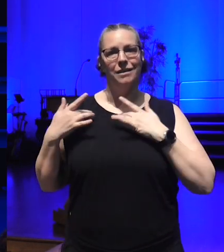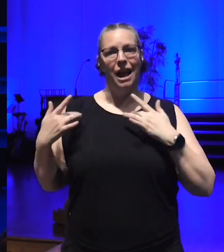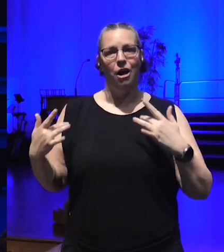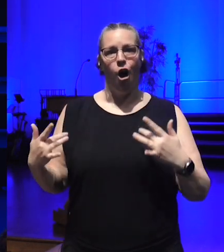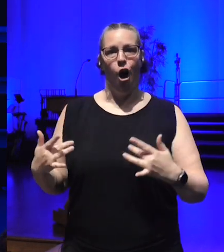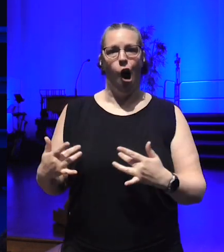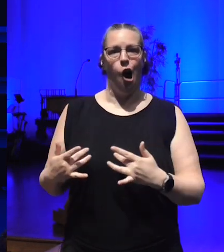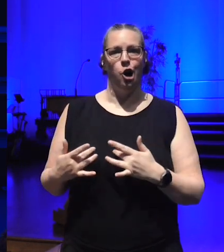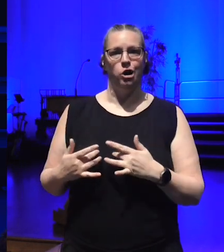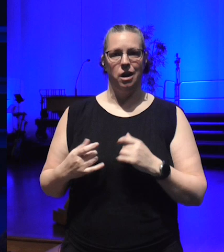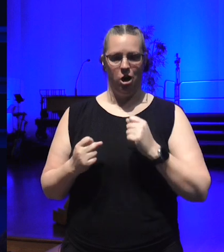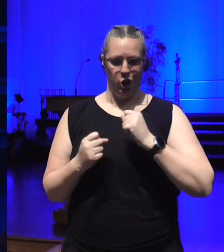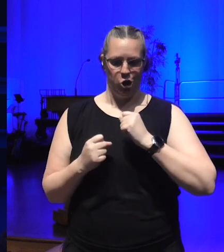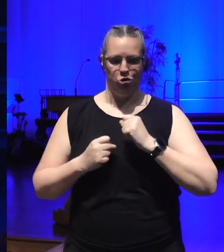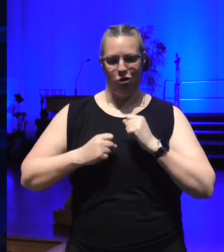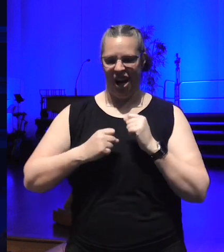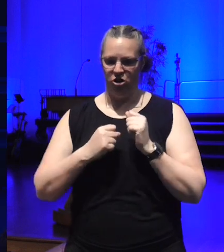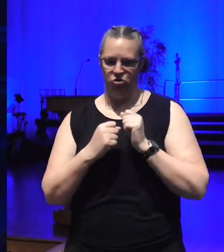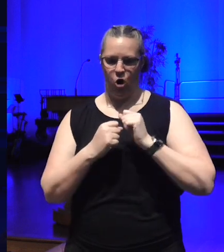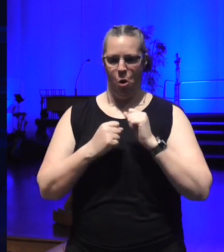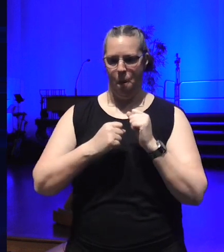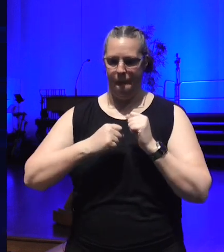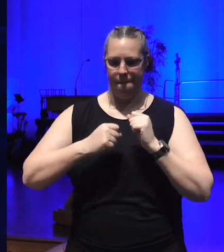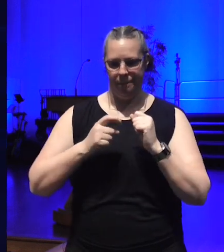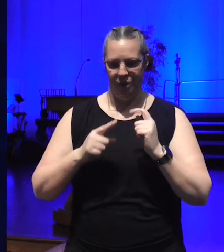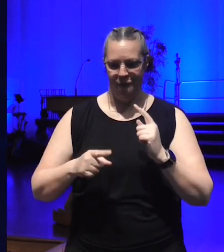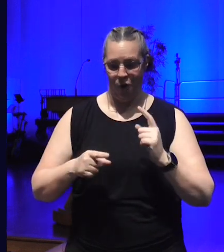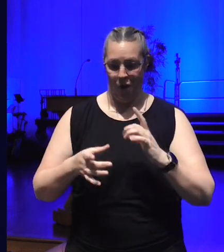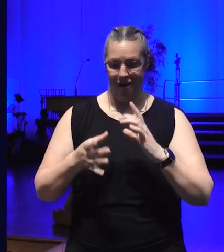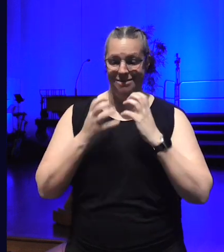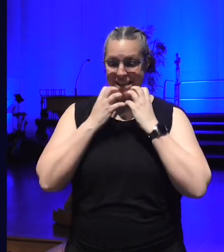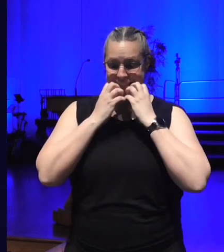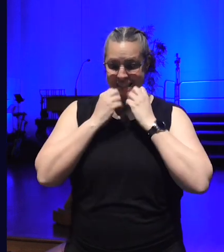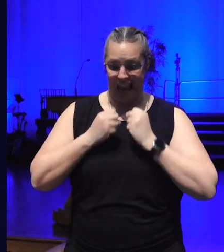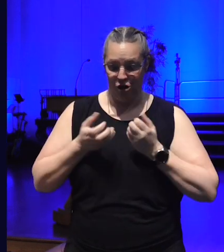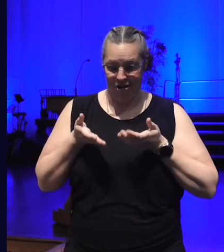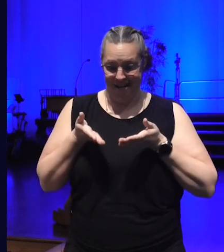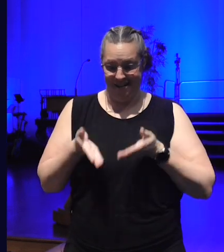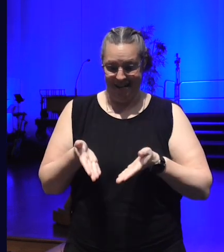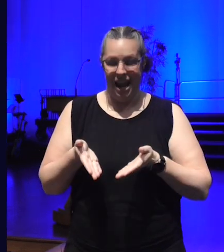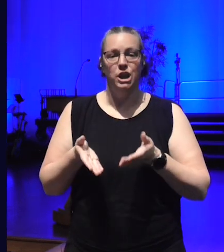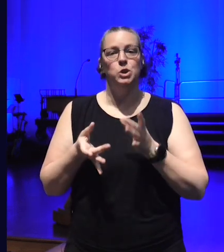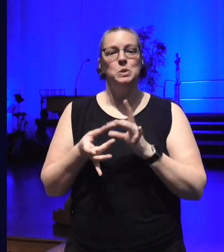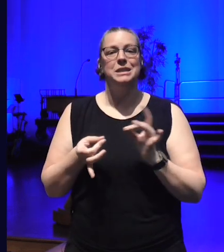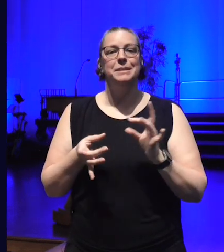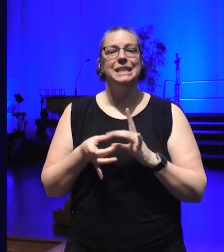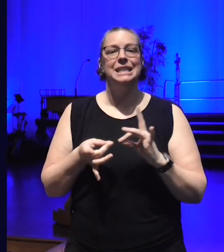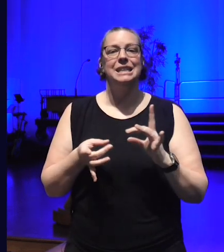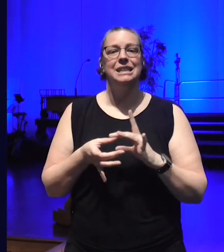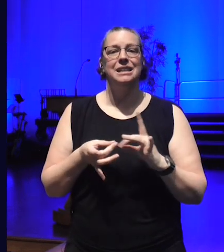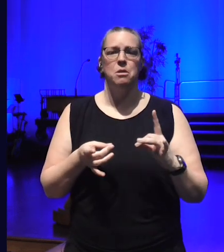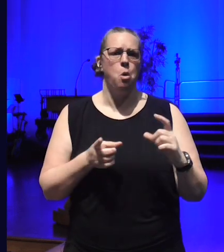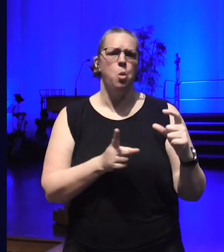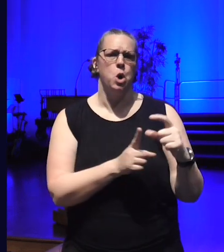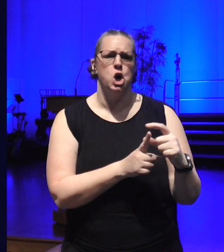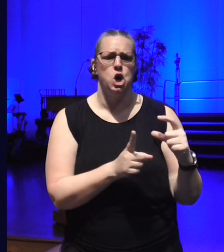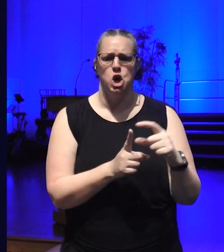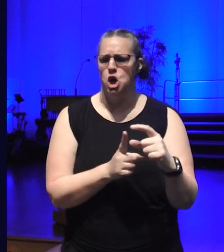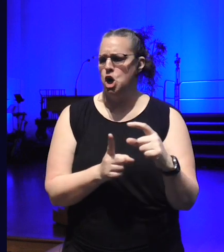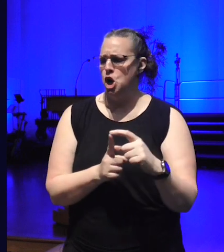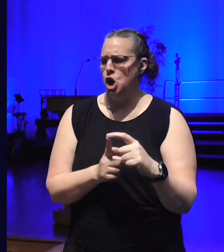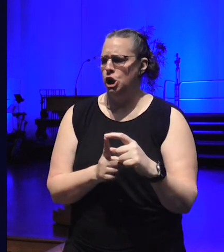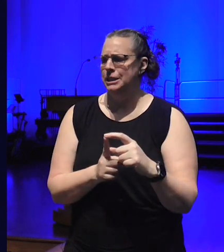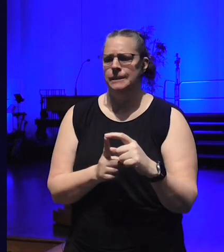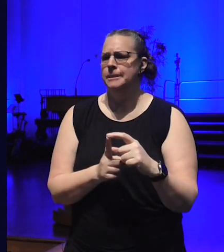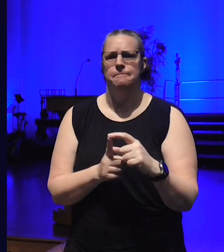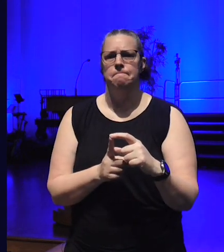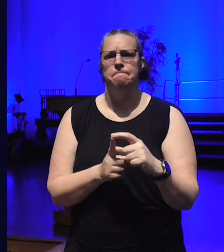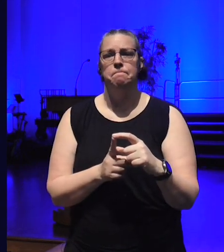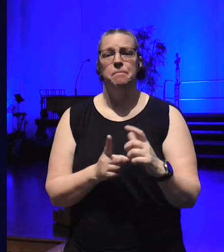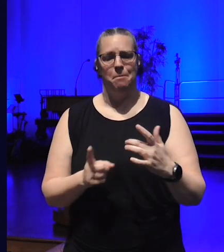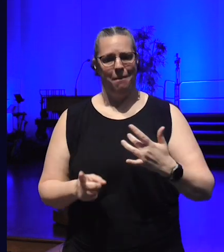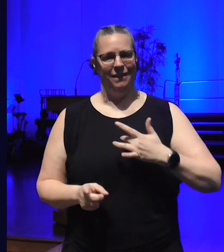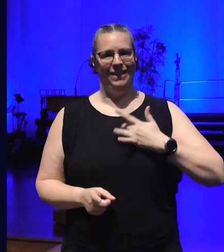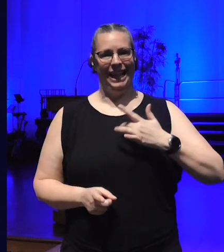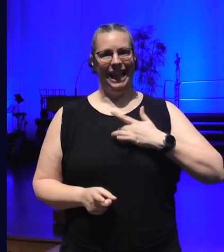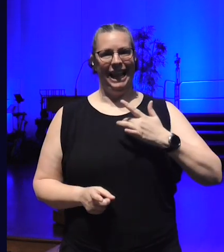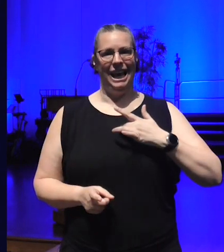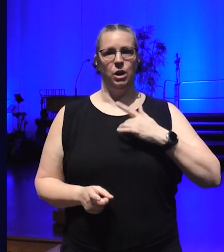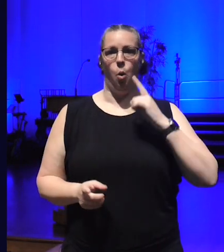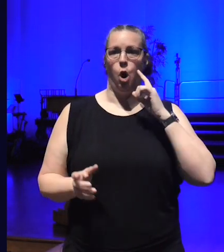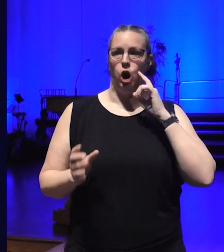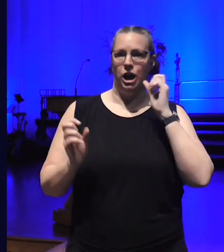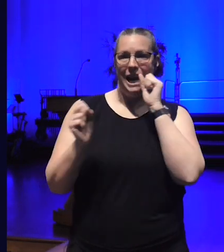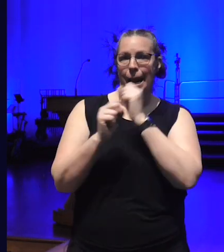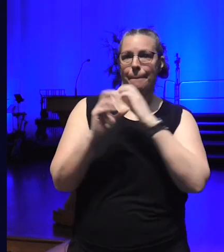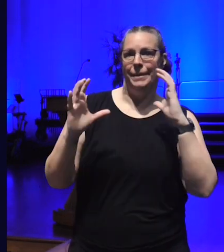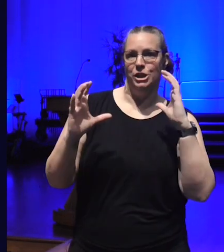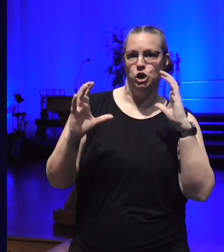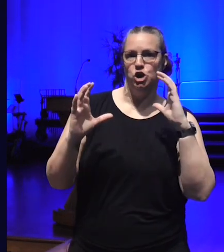room for the sacred to speak it may not speak in words it may speak in feeling and images in